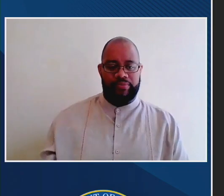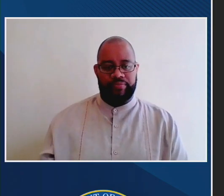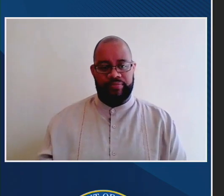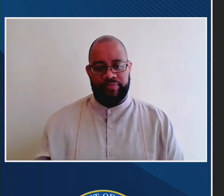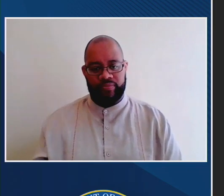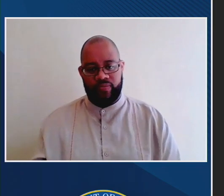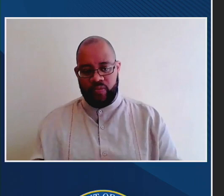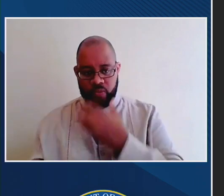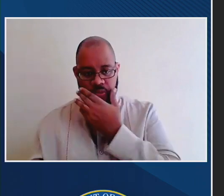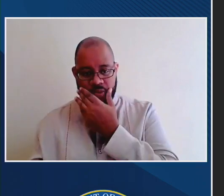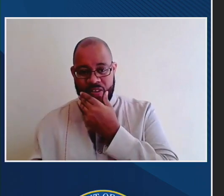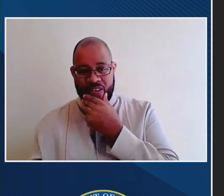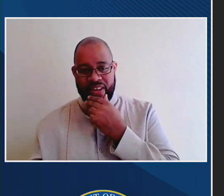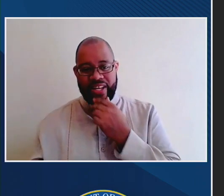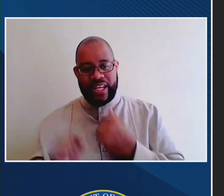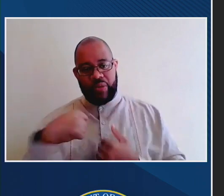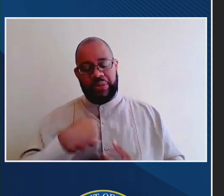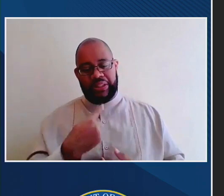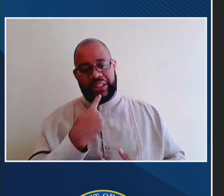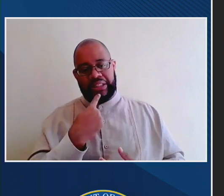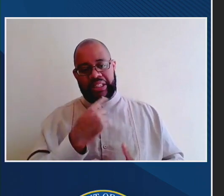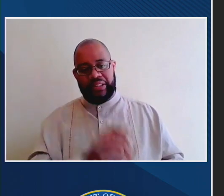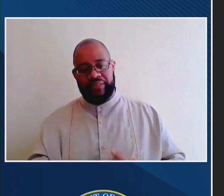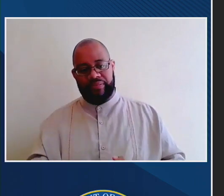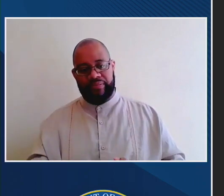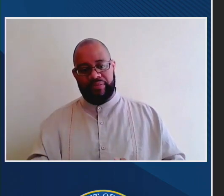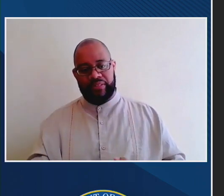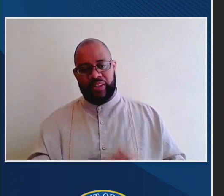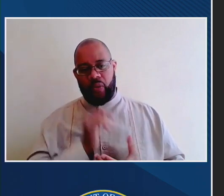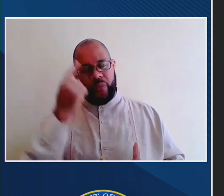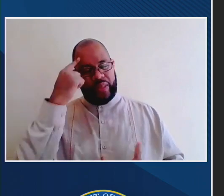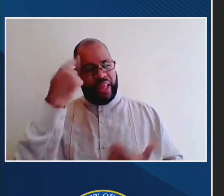Yeah, I was going to say, I don't think there's any problem, you know, if we want